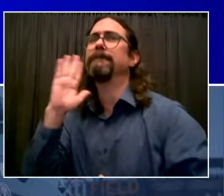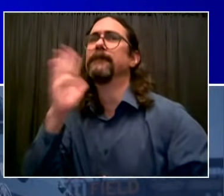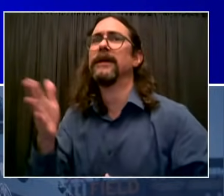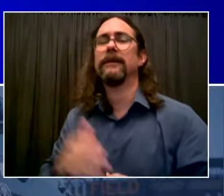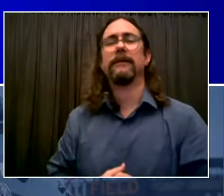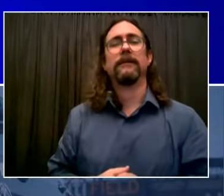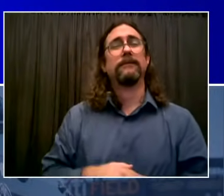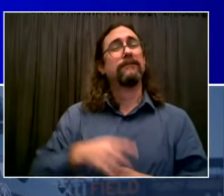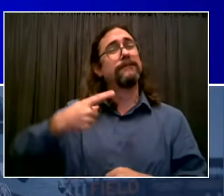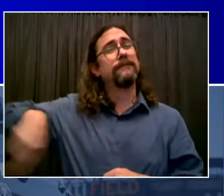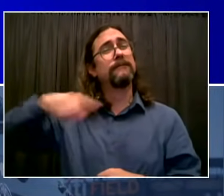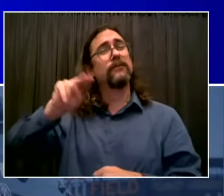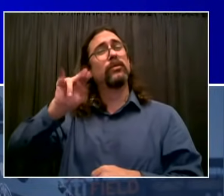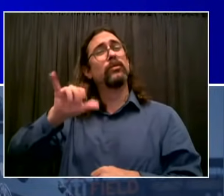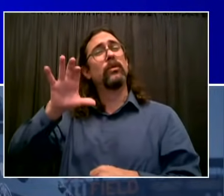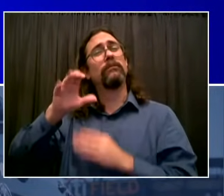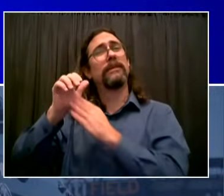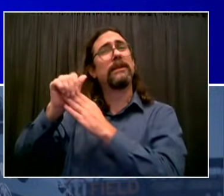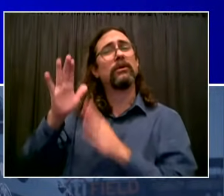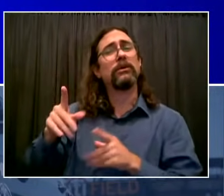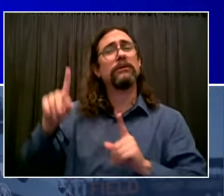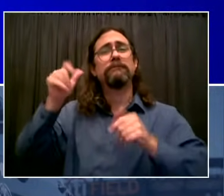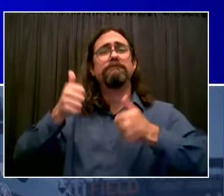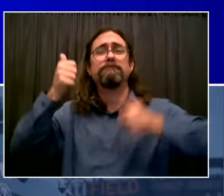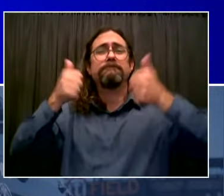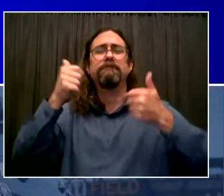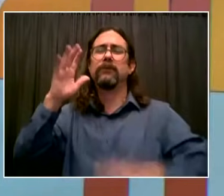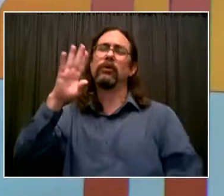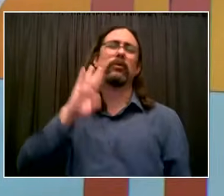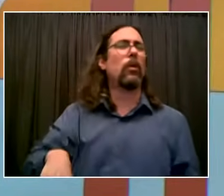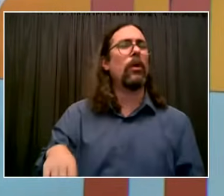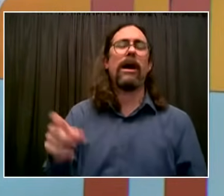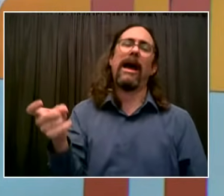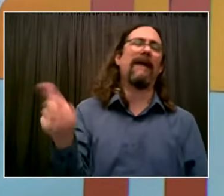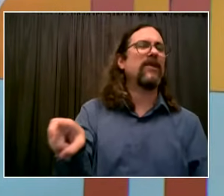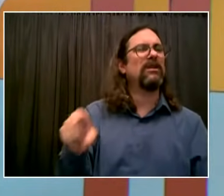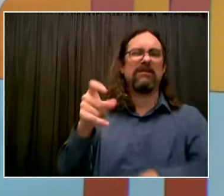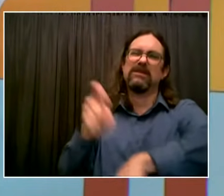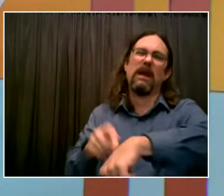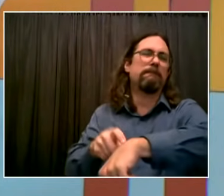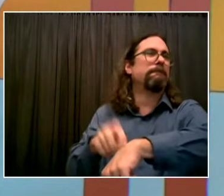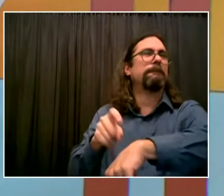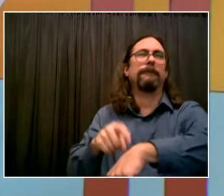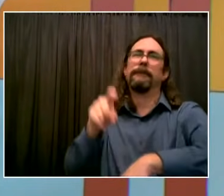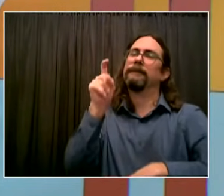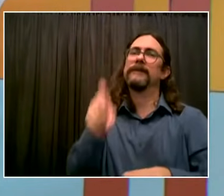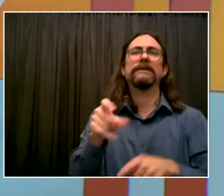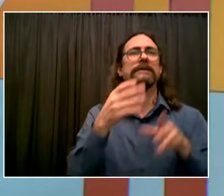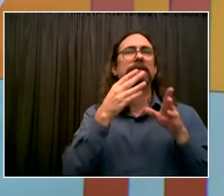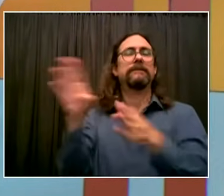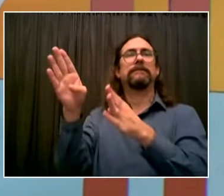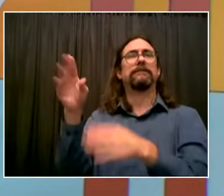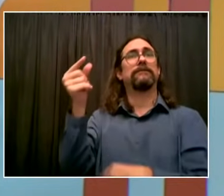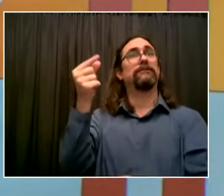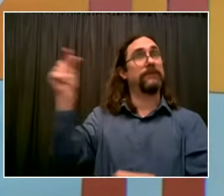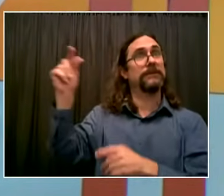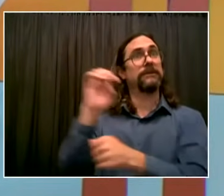STEPPING UP, WE HAVE TO TURN TO ELECTRIC VEHICLES AS QUICKLY AS HUMANLY